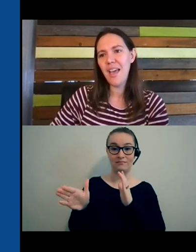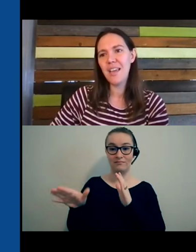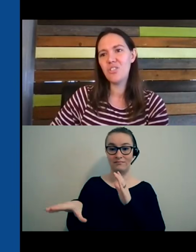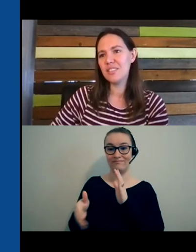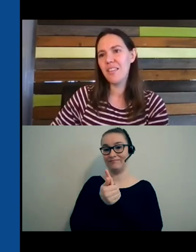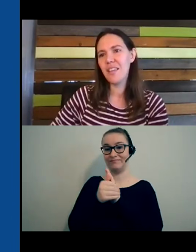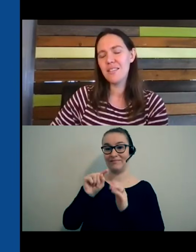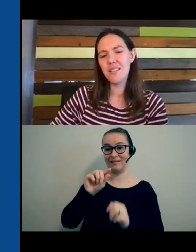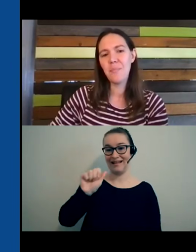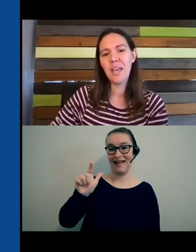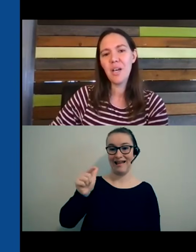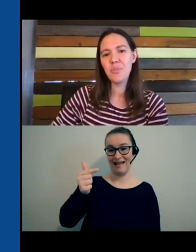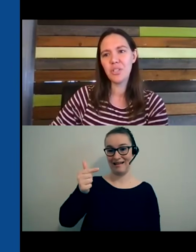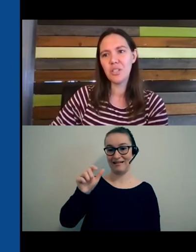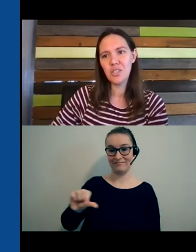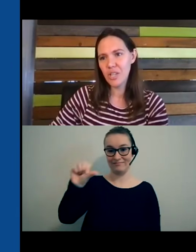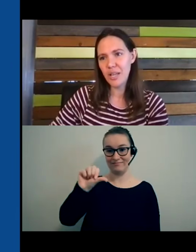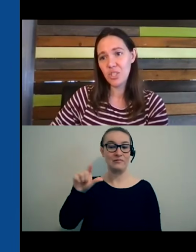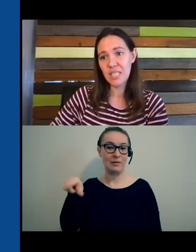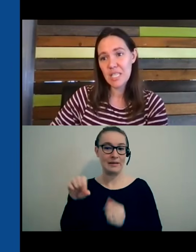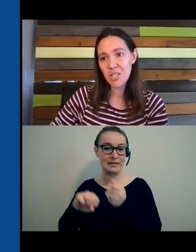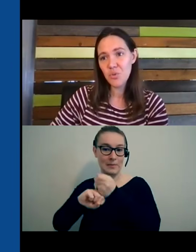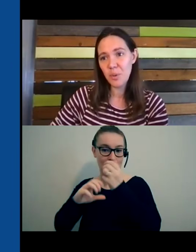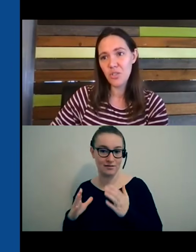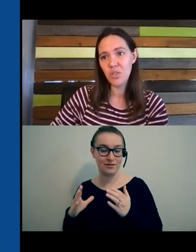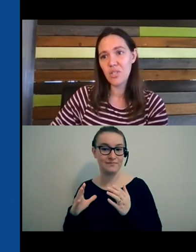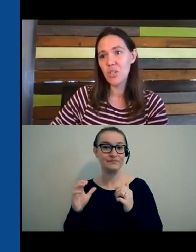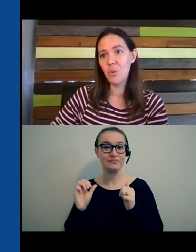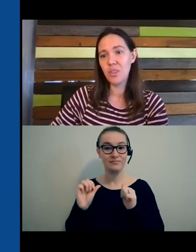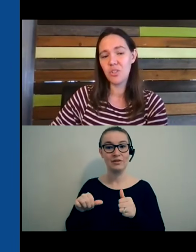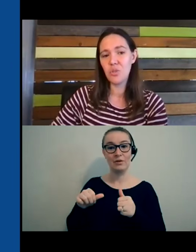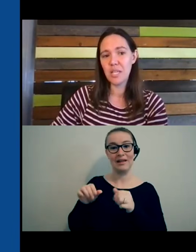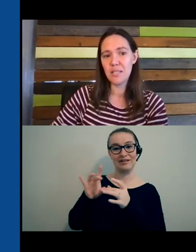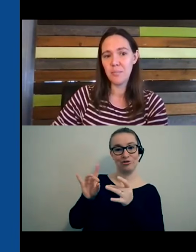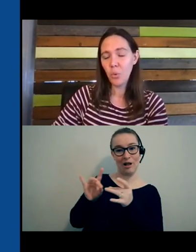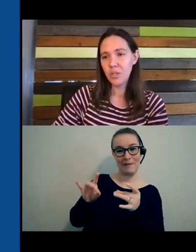and just say thanks to them, that helps encourage them to continue sponsoring to know what they're doing is important.